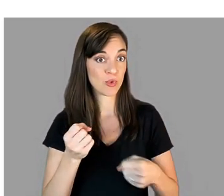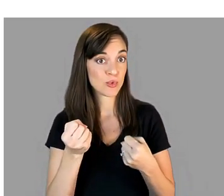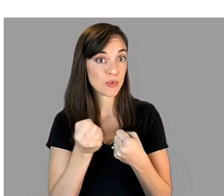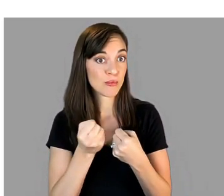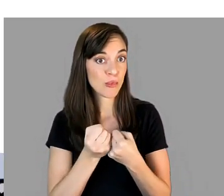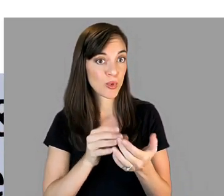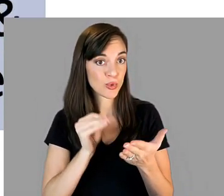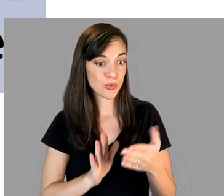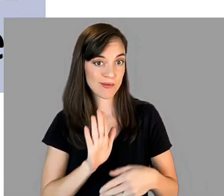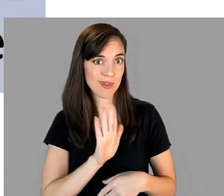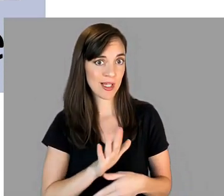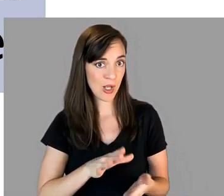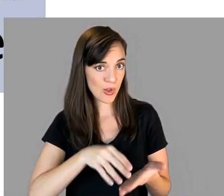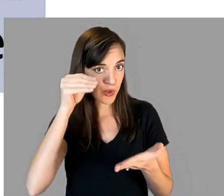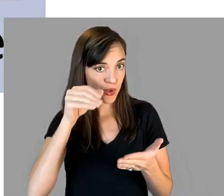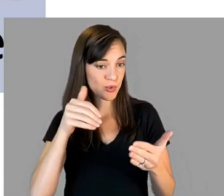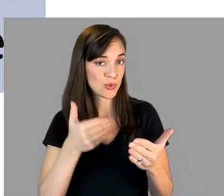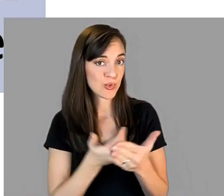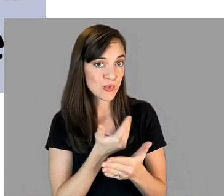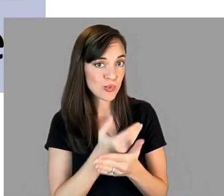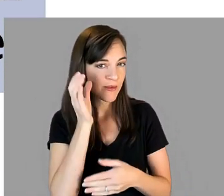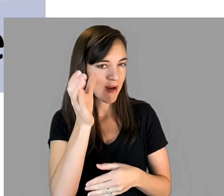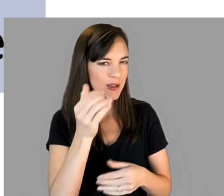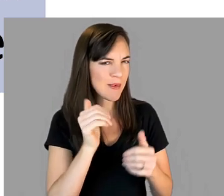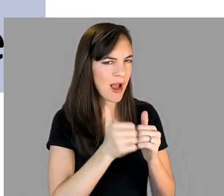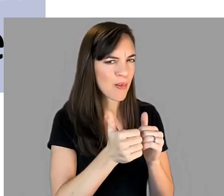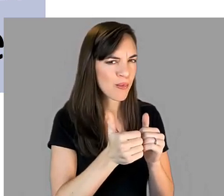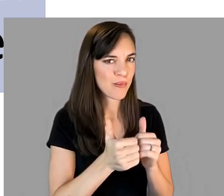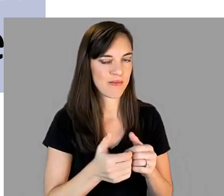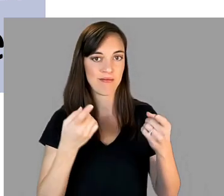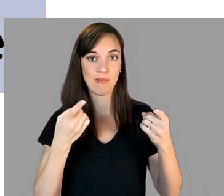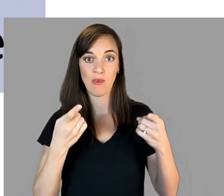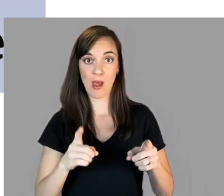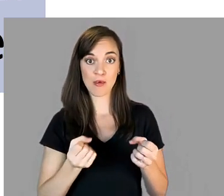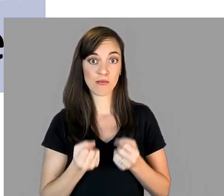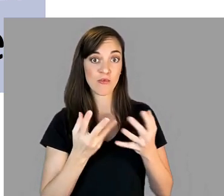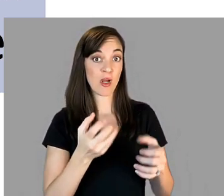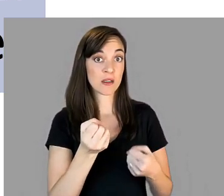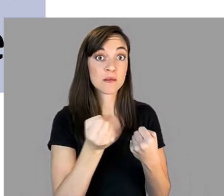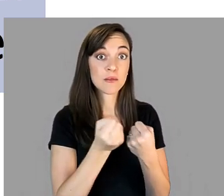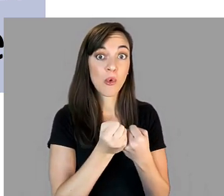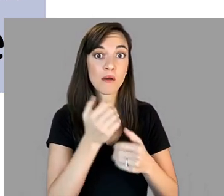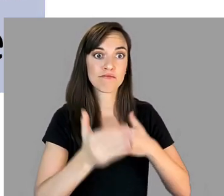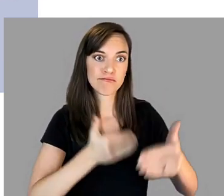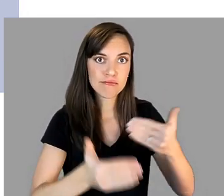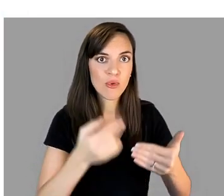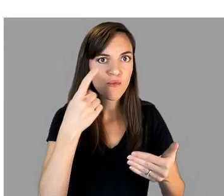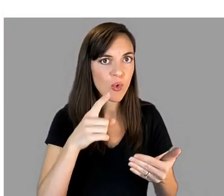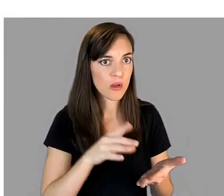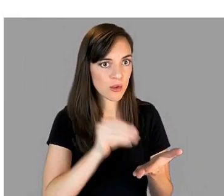And, lastly, support students in organizing new knowledge by providing scaffolds and structures for learning.